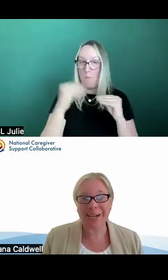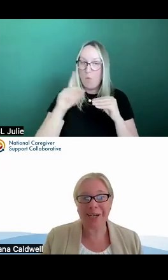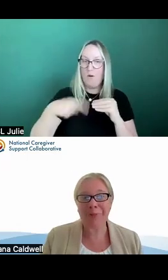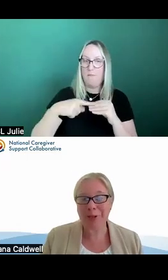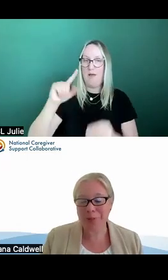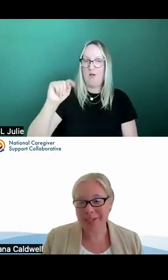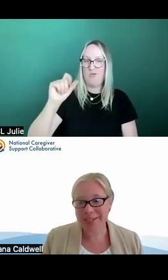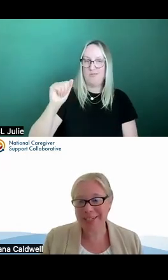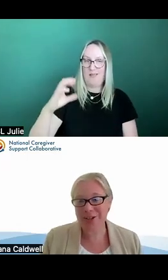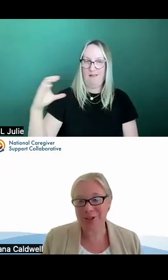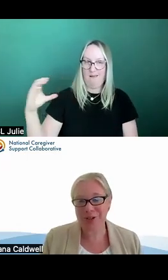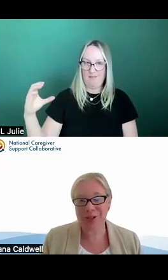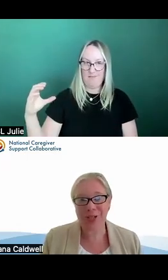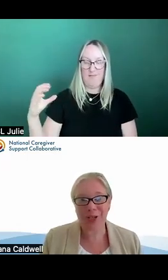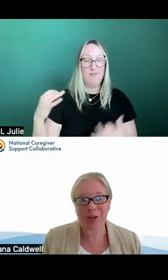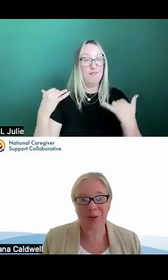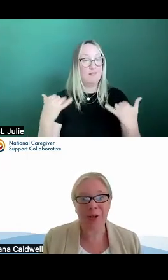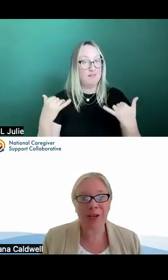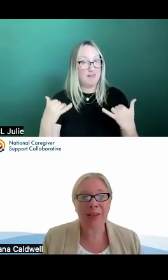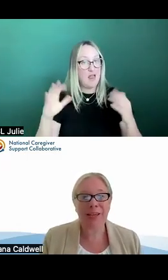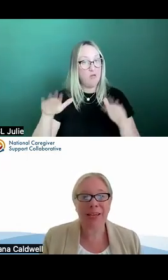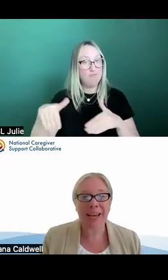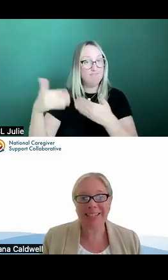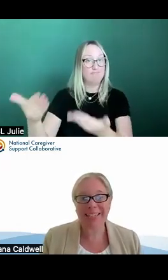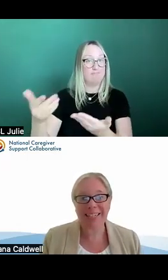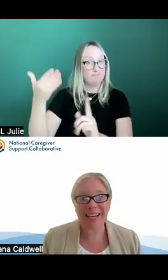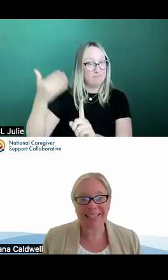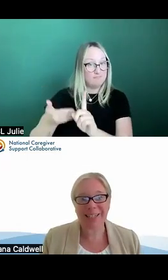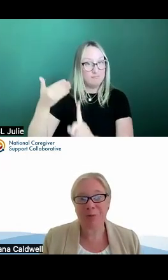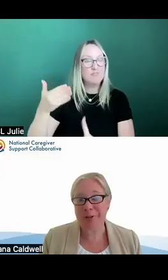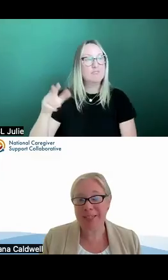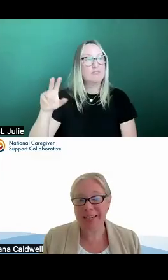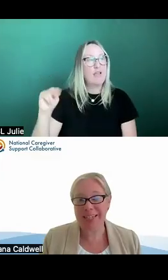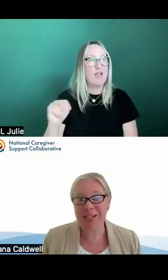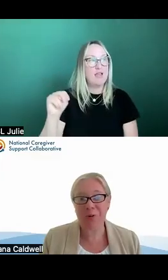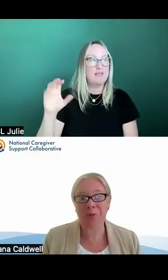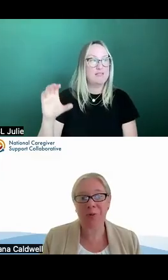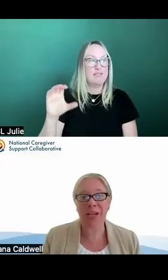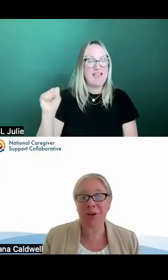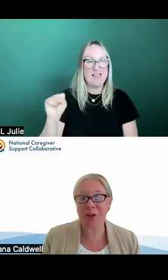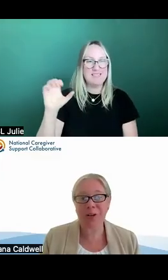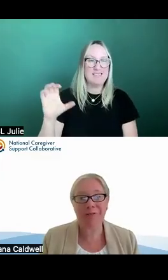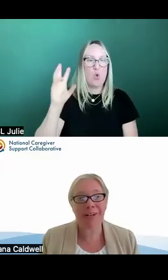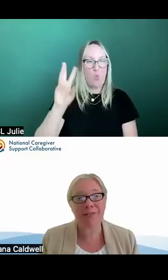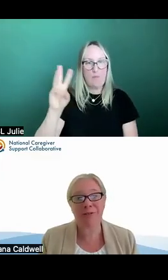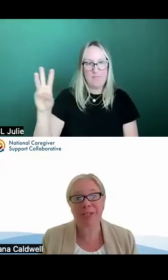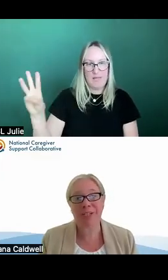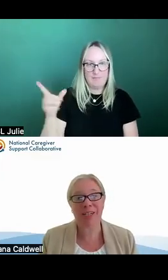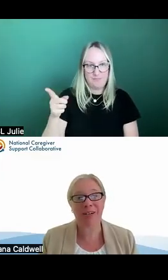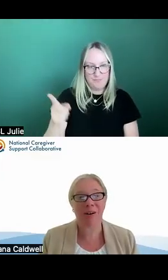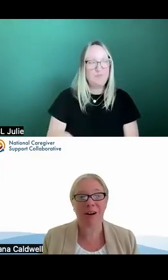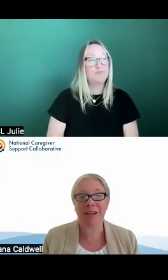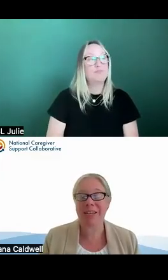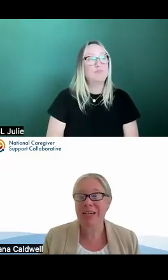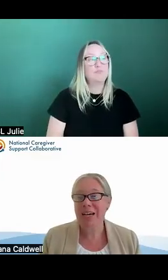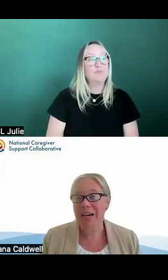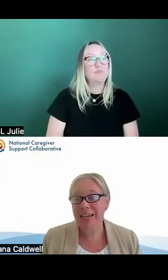I am so pleased to introduce to you, the NCSC website. And here you can find information on